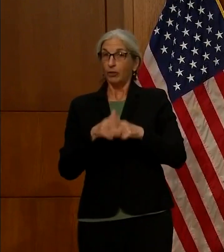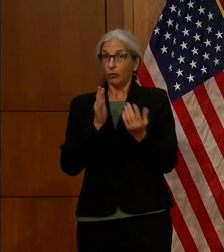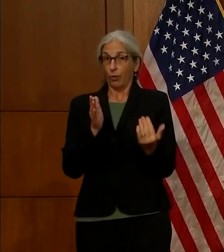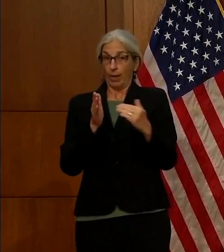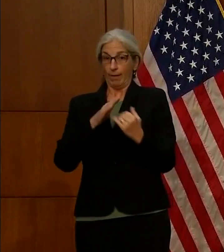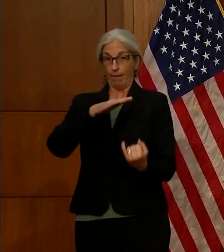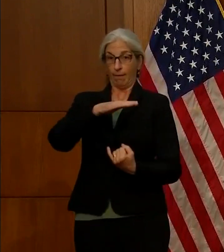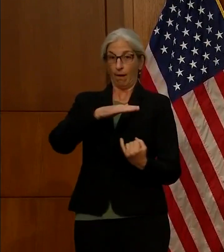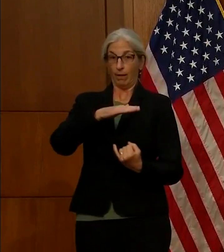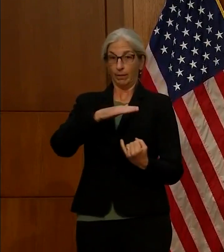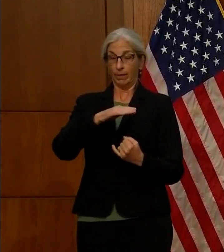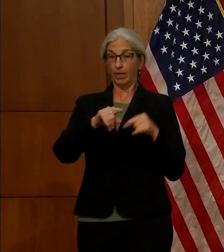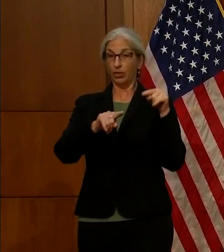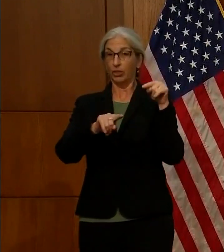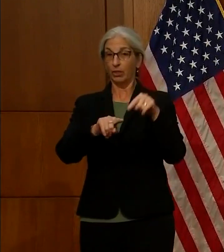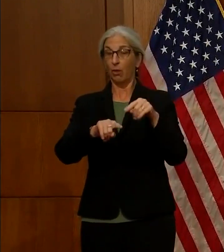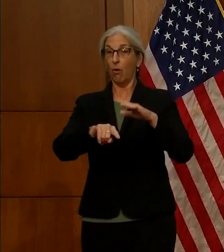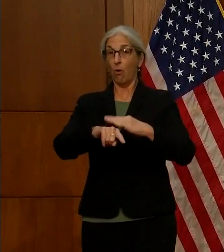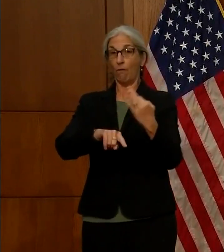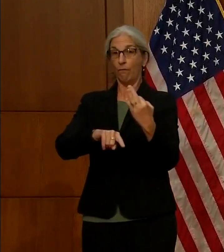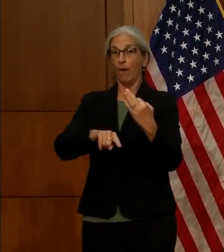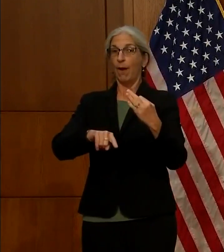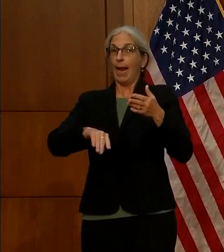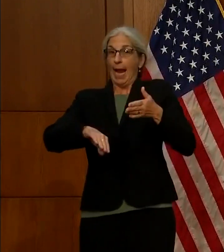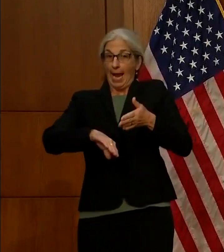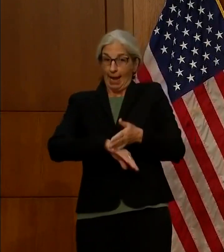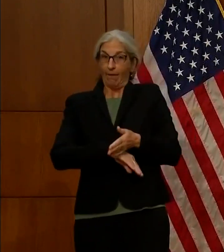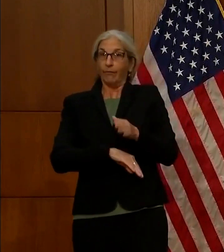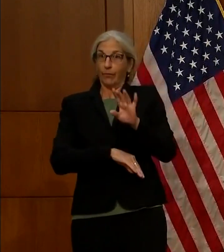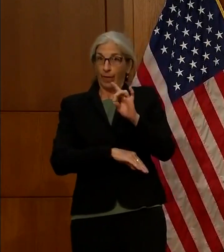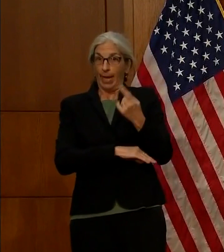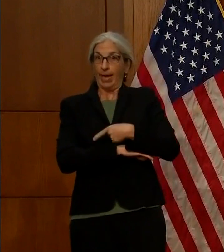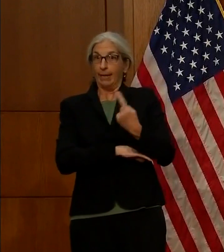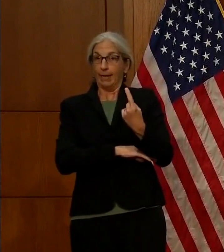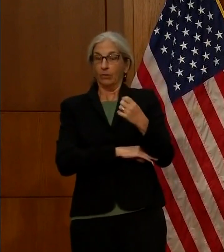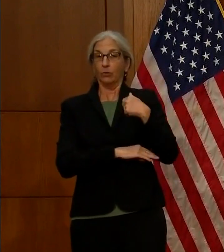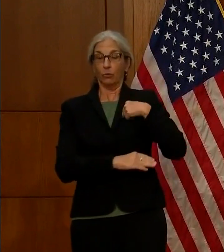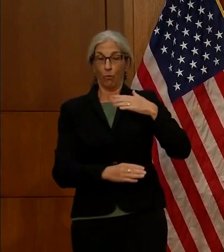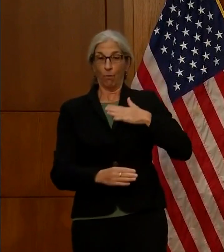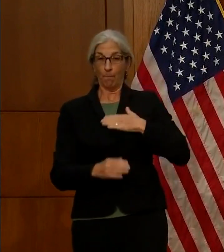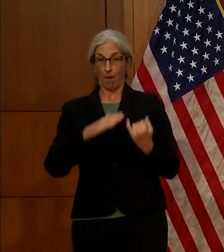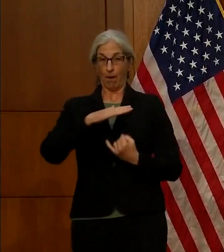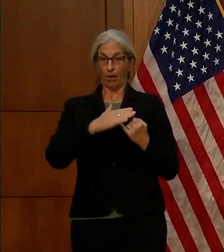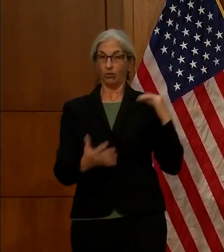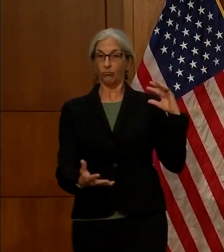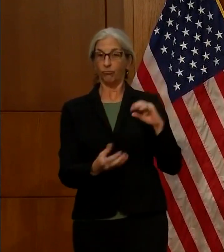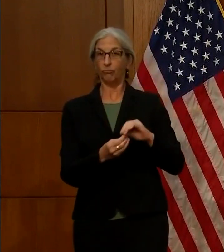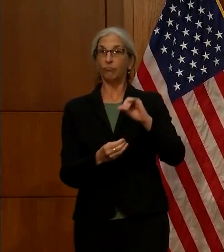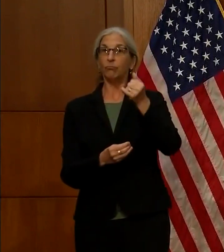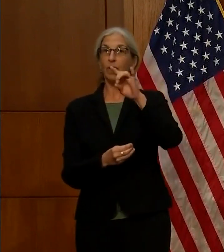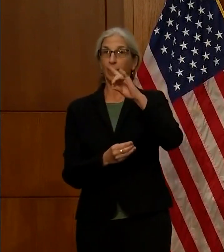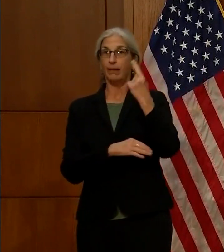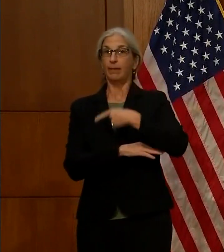ISOLATION ACTUALLY START RESTARTED- ON THAT FRIDAY AND